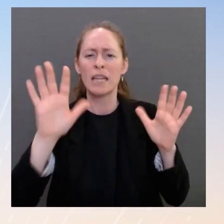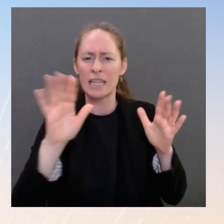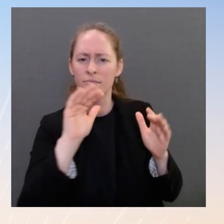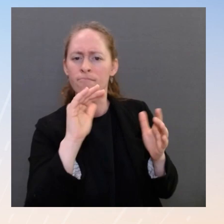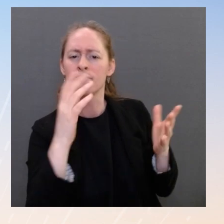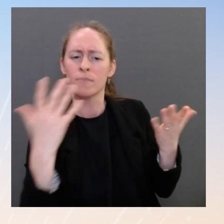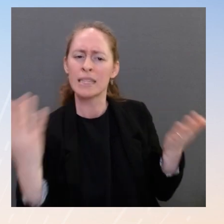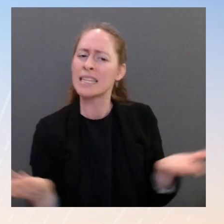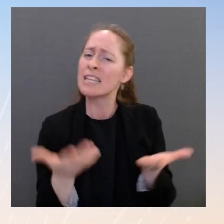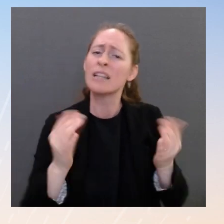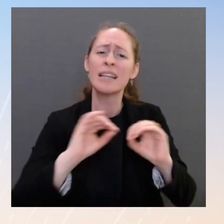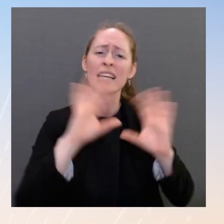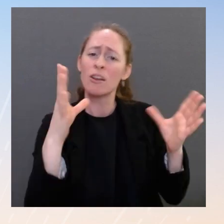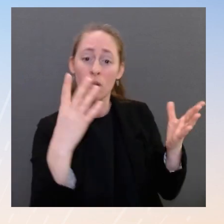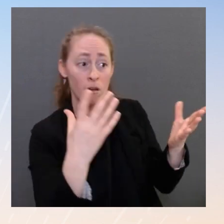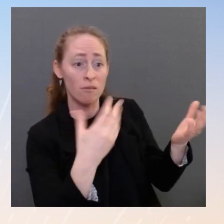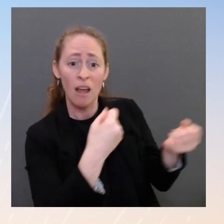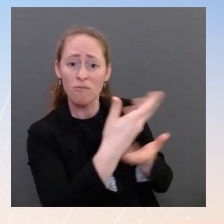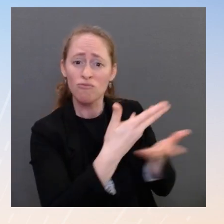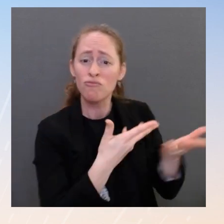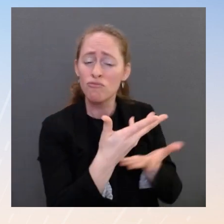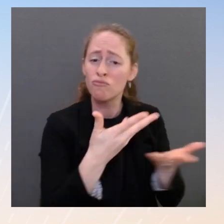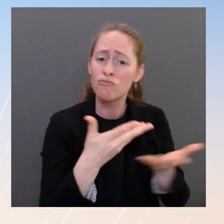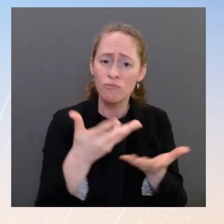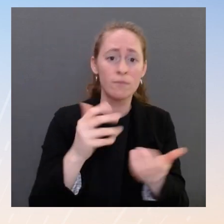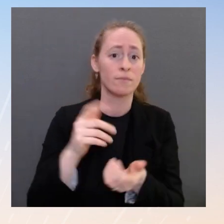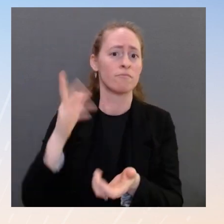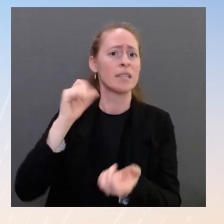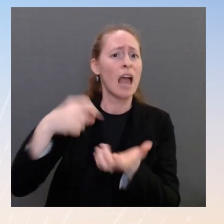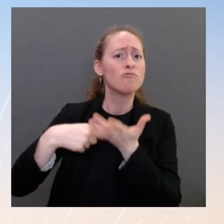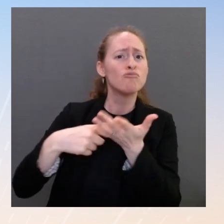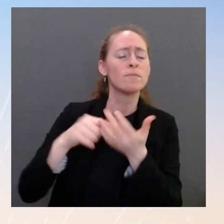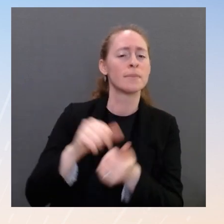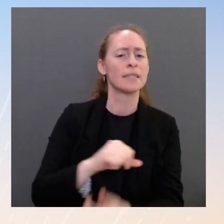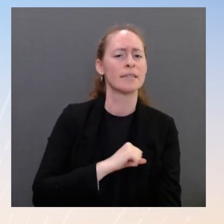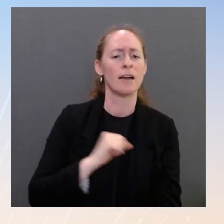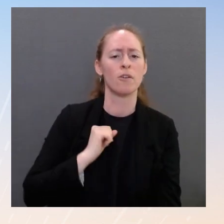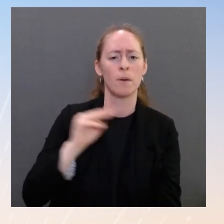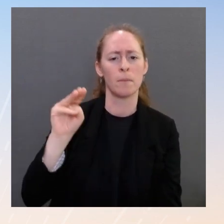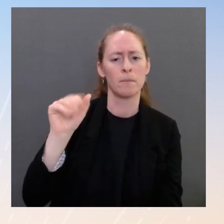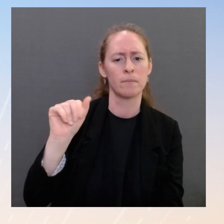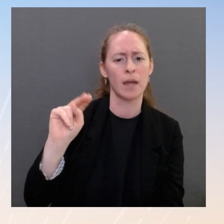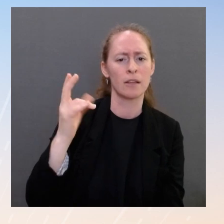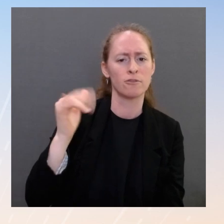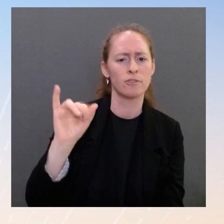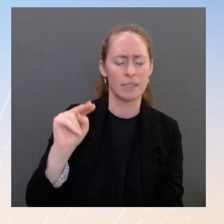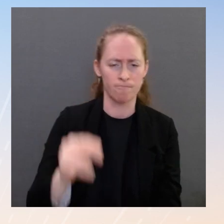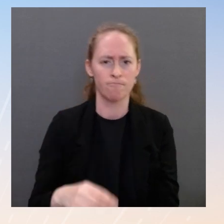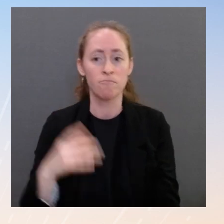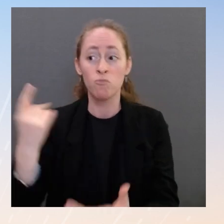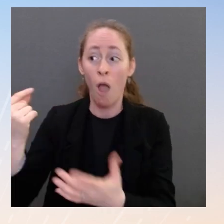or other senators -- just to protect those conversations. The Press: Fair enough. Can you characterize, though -- are the negotiations happening in earnest?